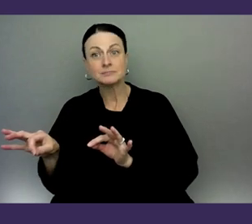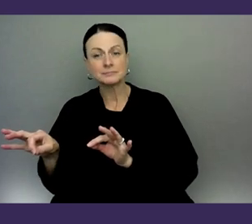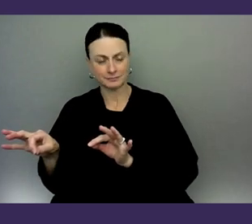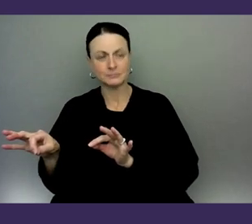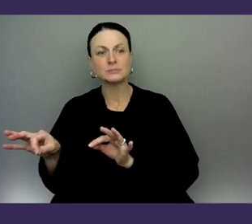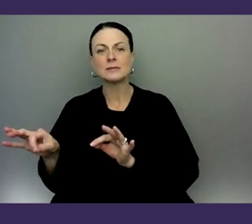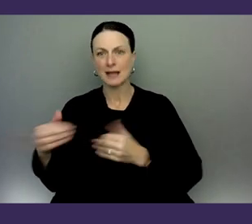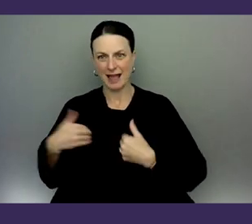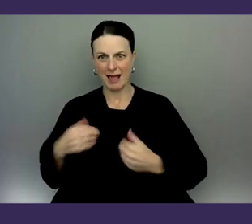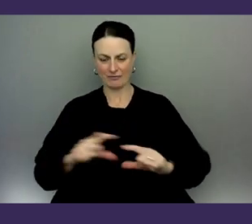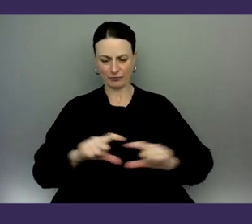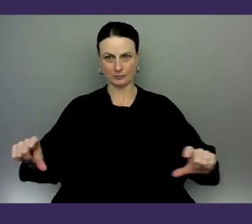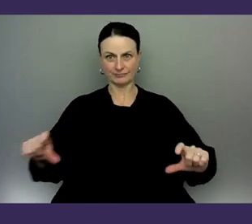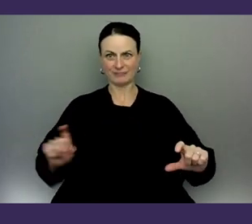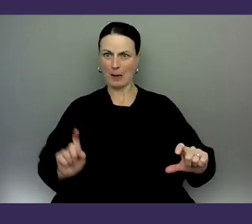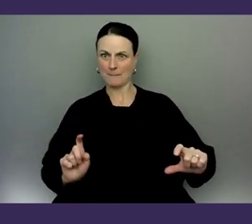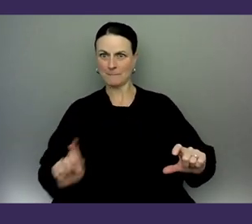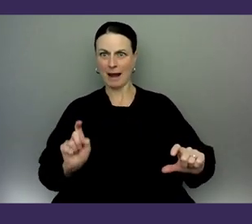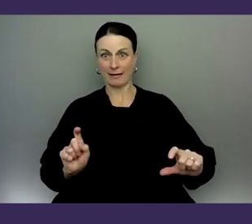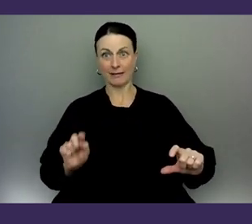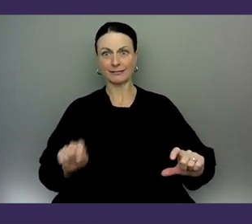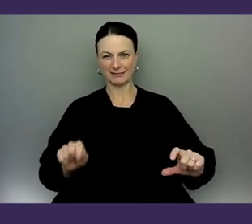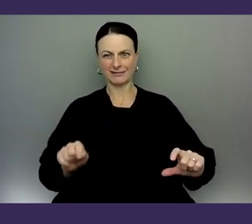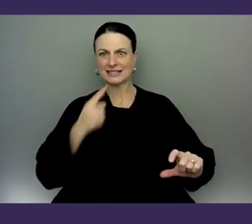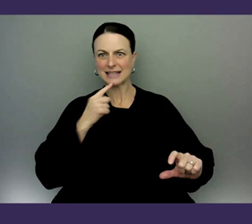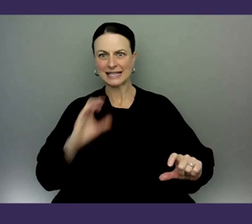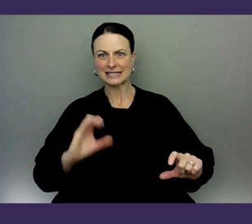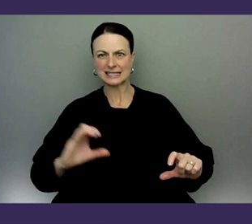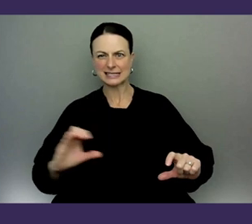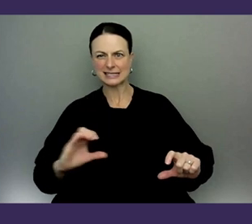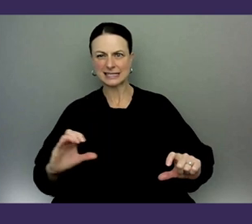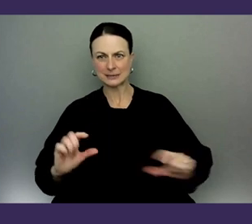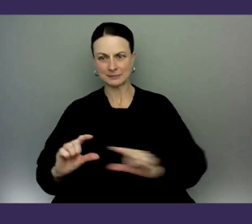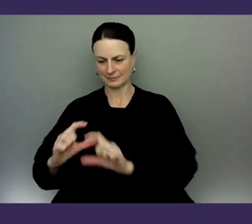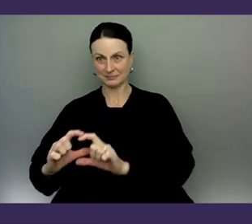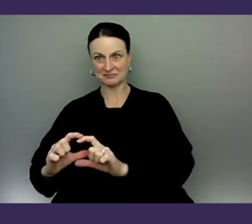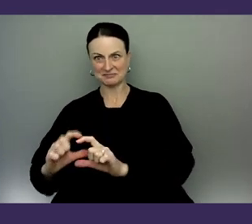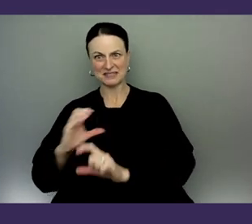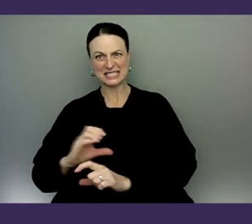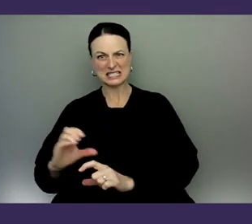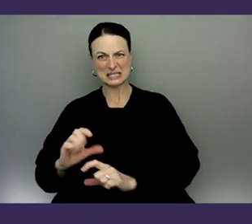there is a button at the bottom of your screen that says CC, the letter CC.